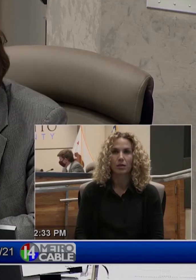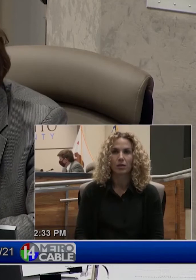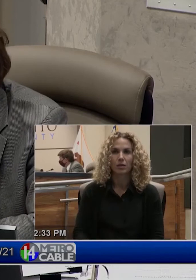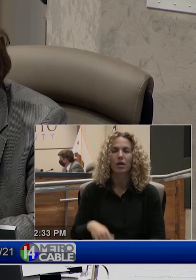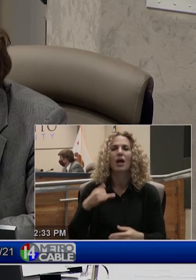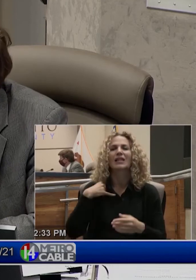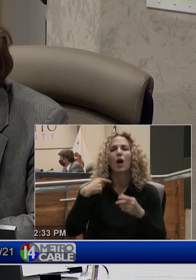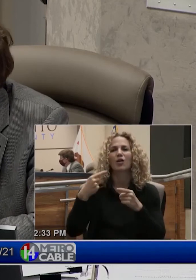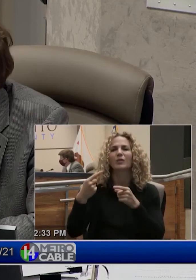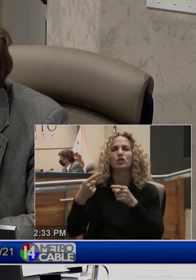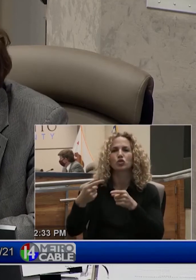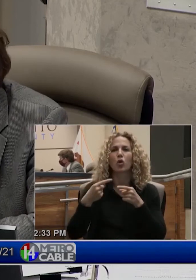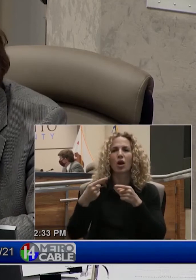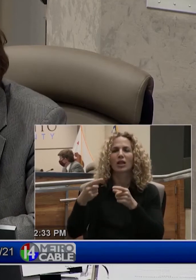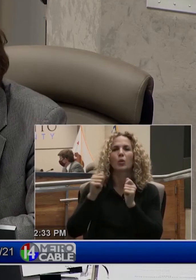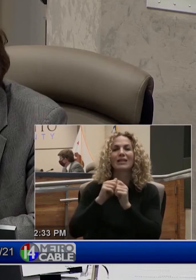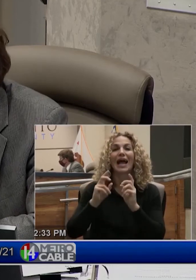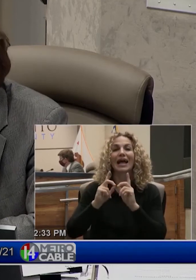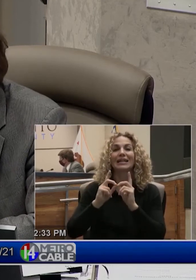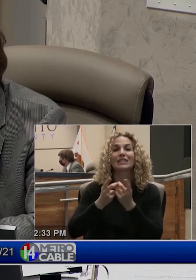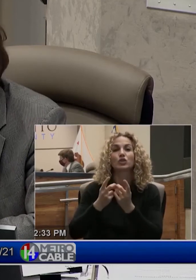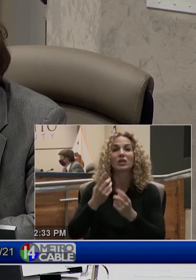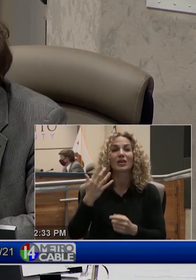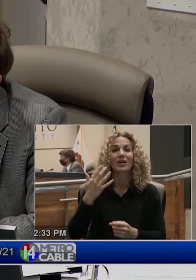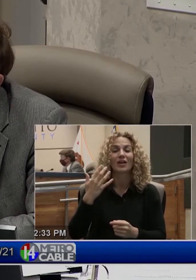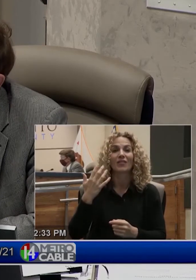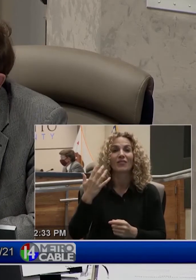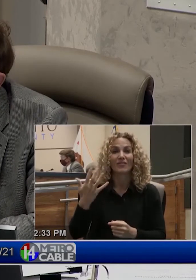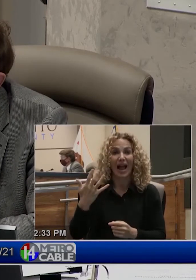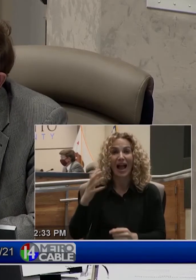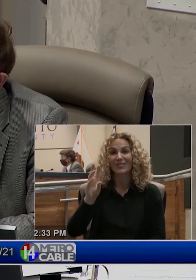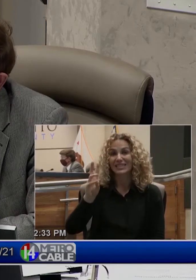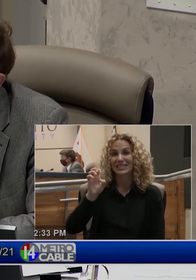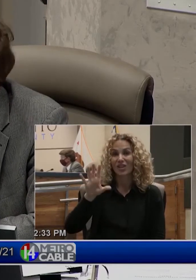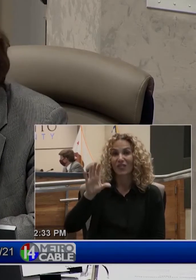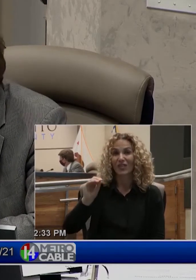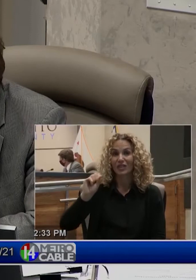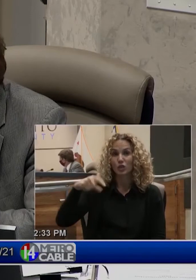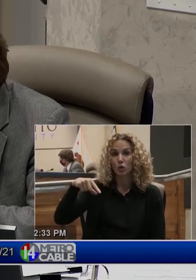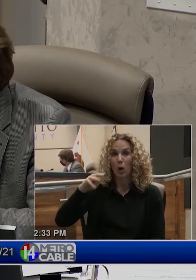GRAPPLE WITNESS. AND THAT IS IS DISTRICT FIVE AND THAT IS IS DISTRICT FIVE TRYING TO FIND A LOCATION